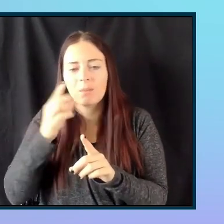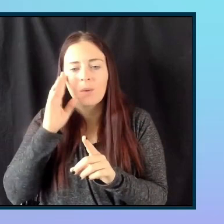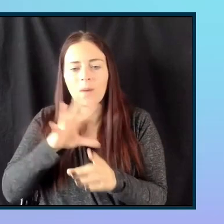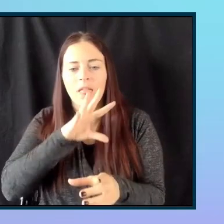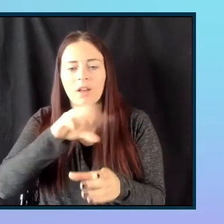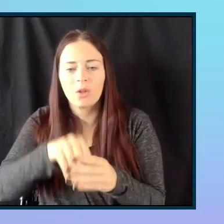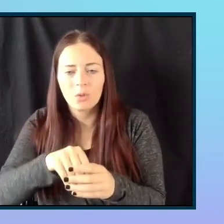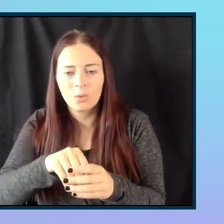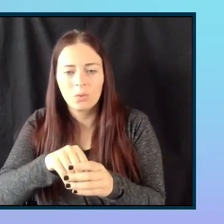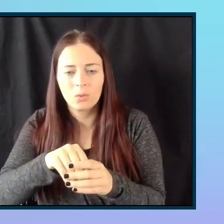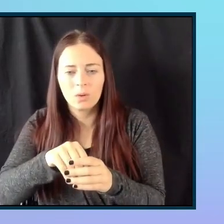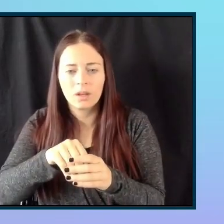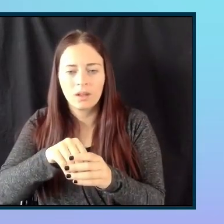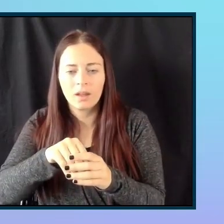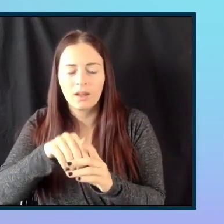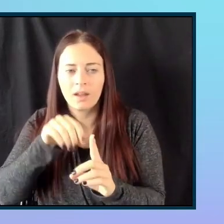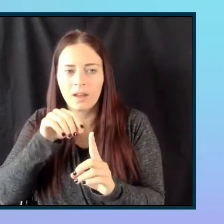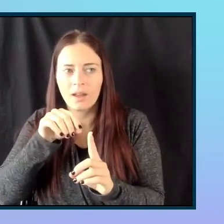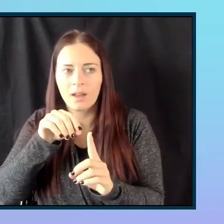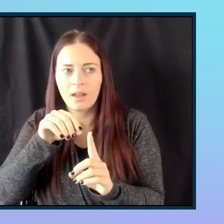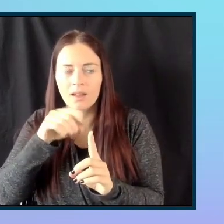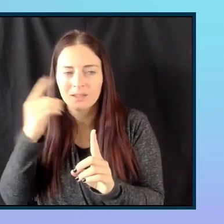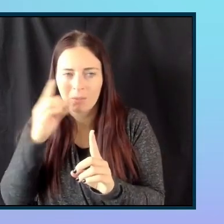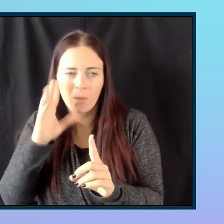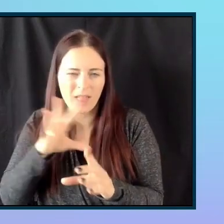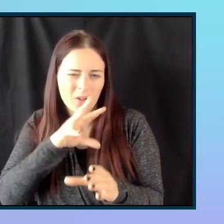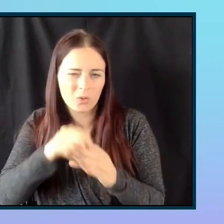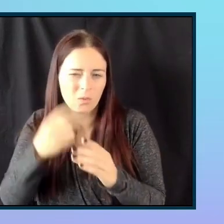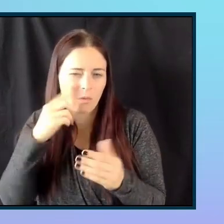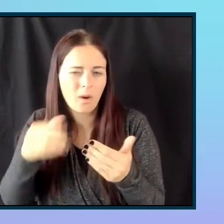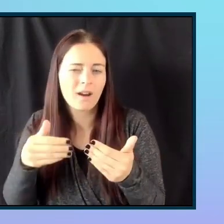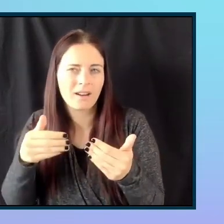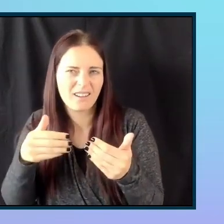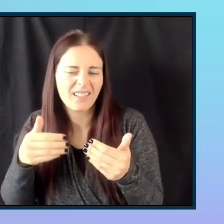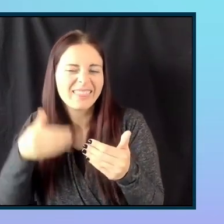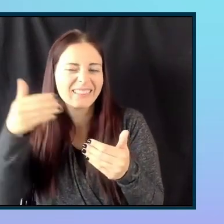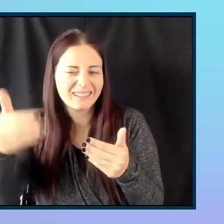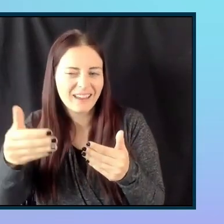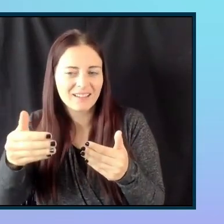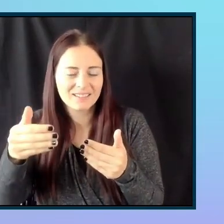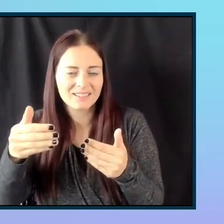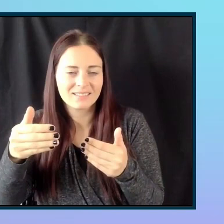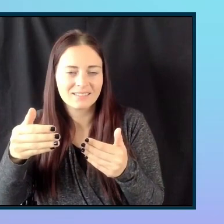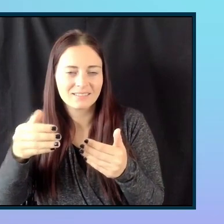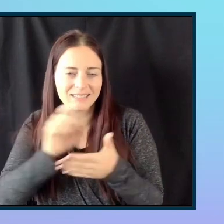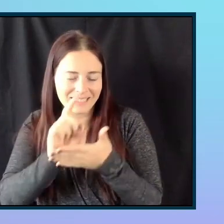Awesome. Thank you. So will WCAG 2.1 be considered redundant